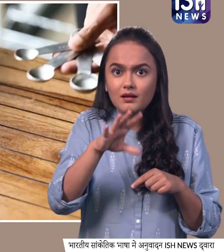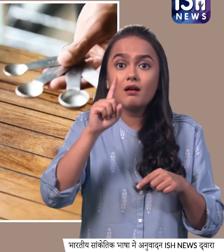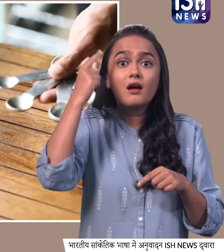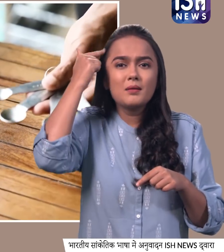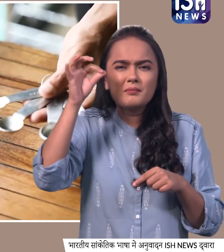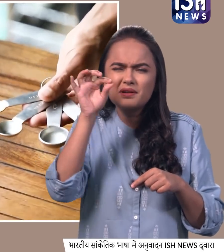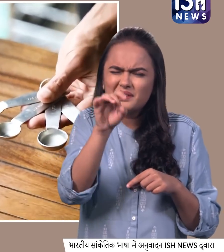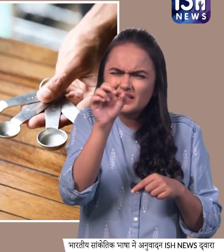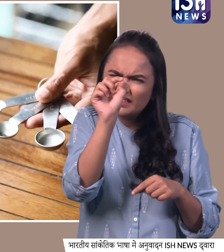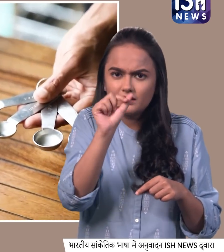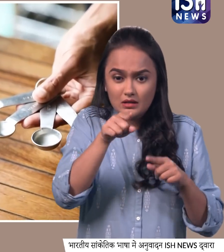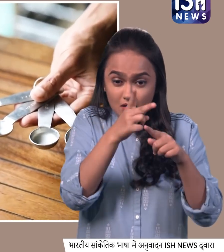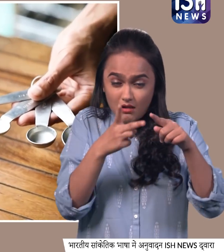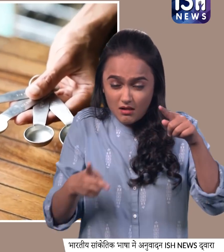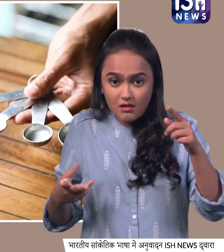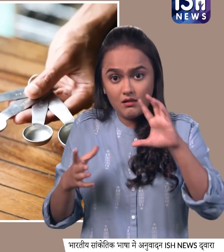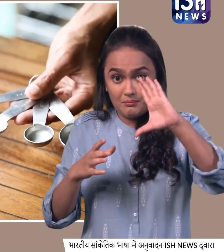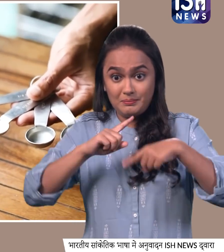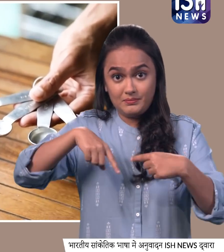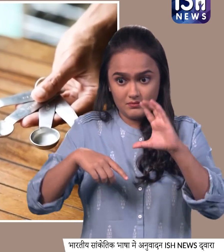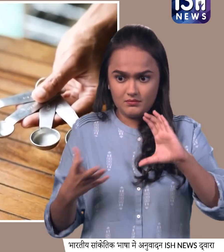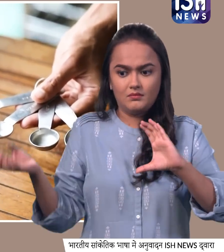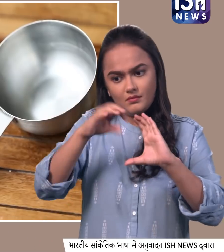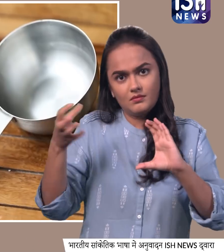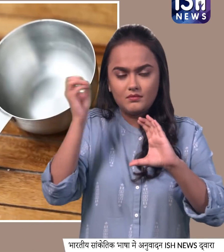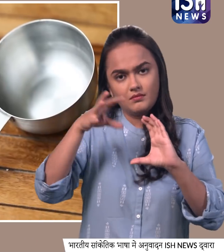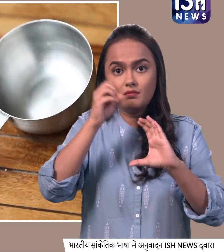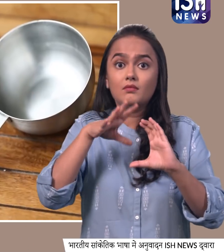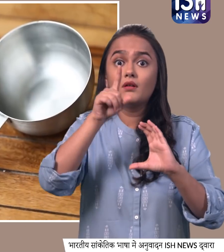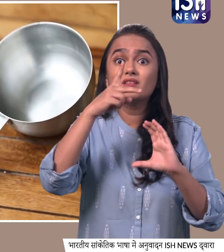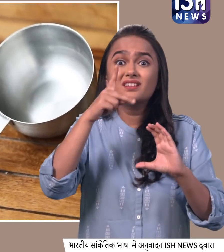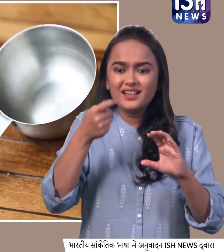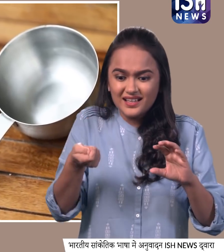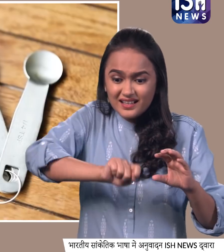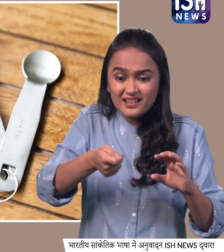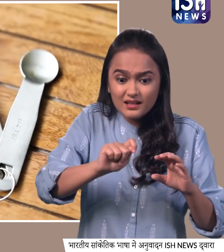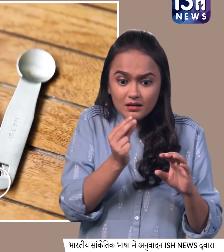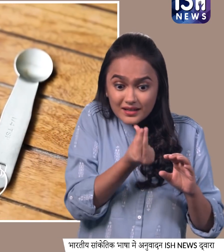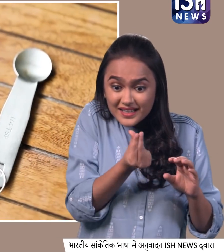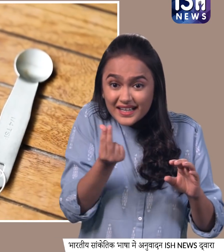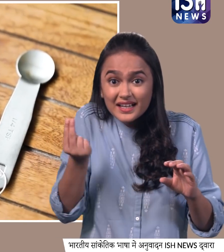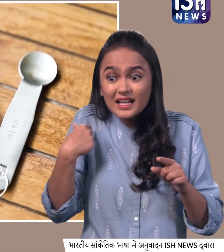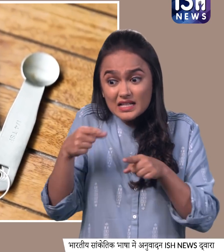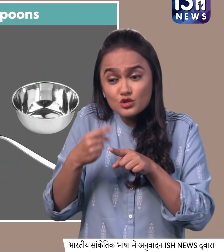Remember for all these salads recipes, you must use measuring cups and spoons like these